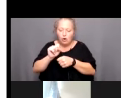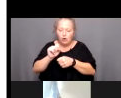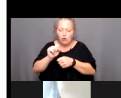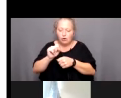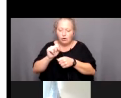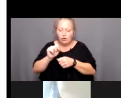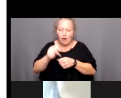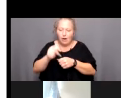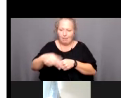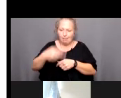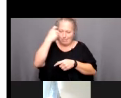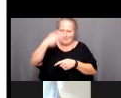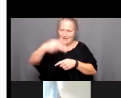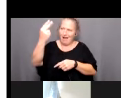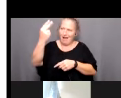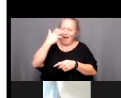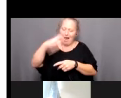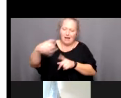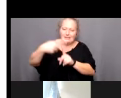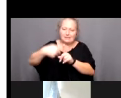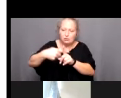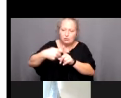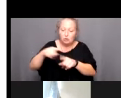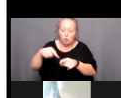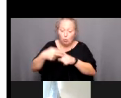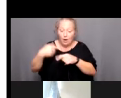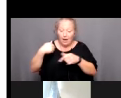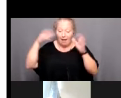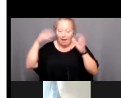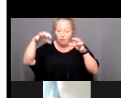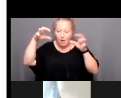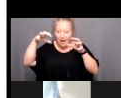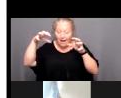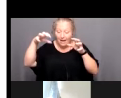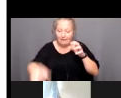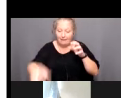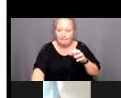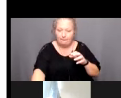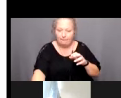under these high temperatures and when there's rain and we don't have